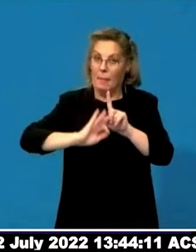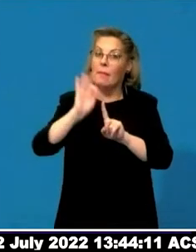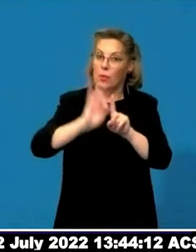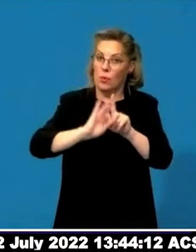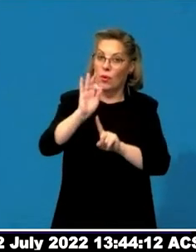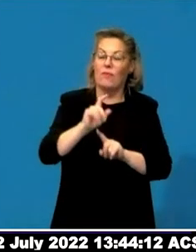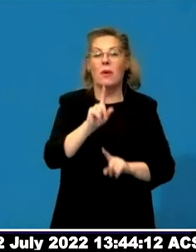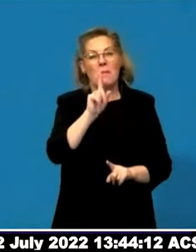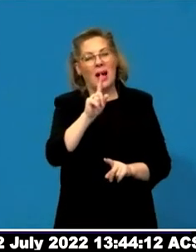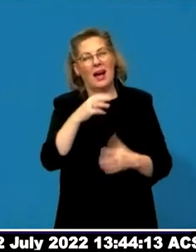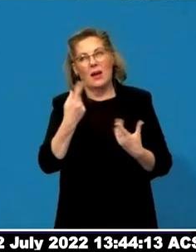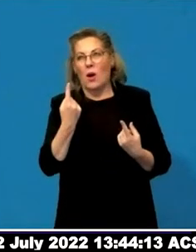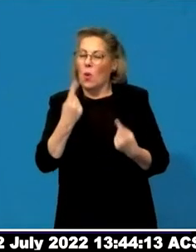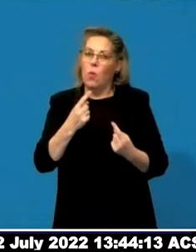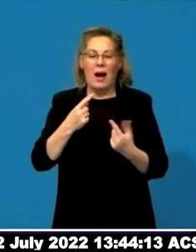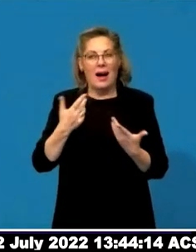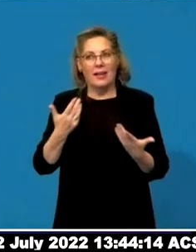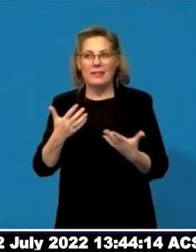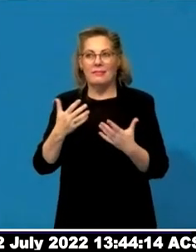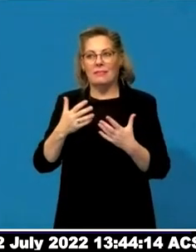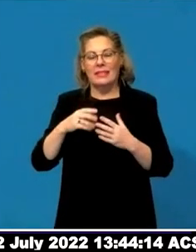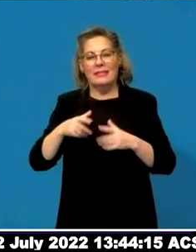who are in supported independent living here in Alice Springs